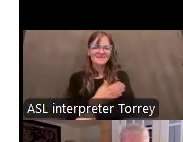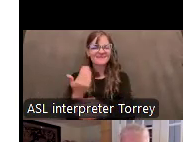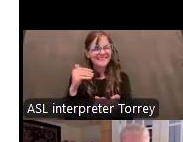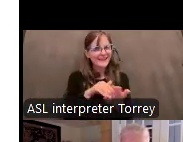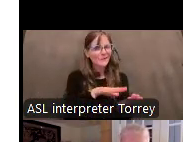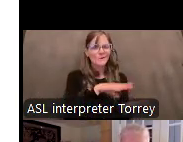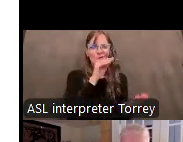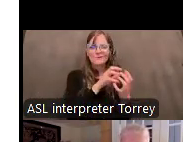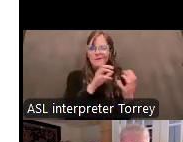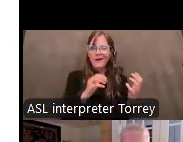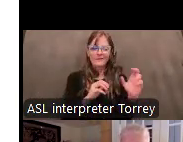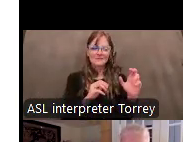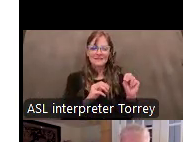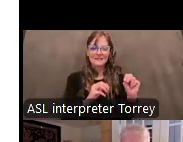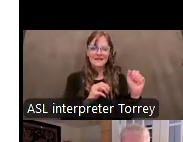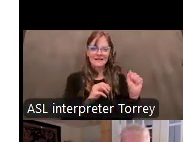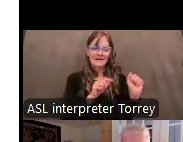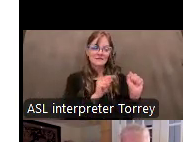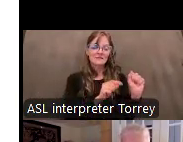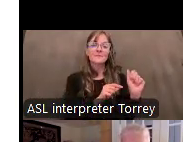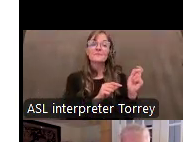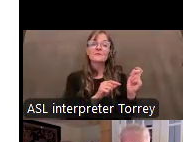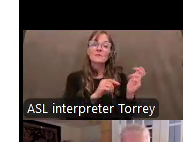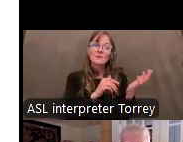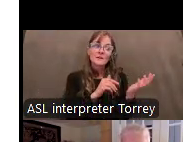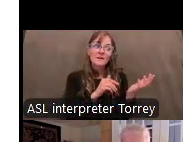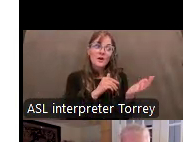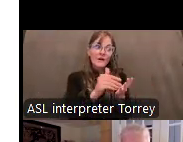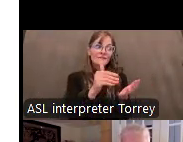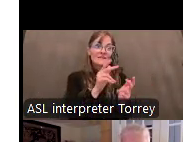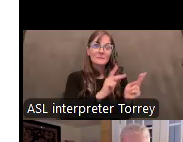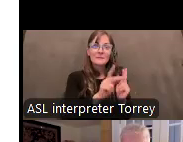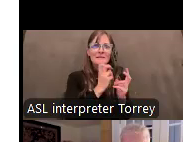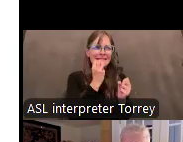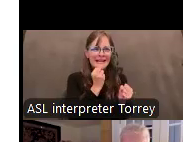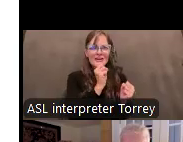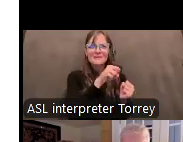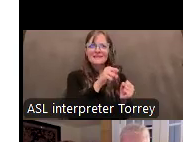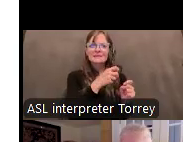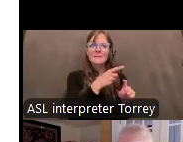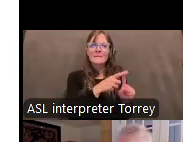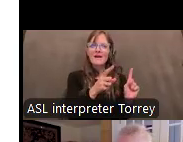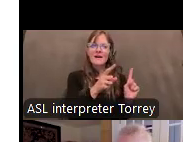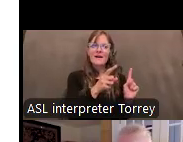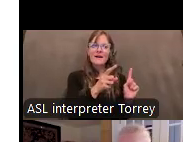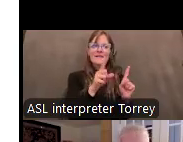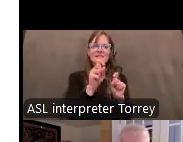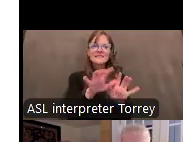who people would come from different countries, but the tests are all in English and they couldn't go through with the the final training.